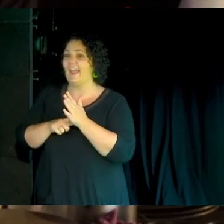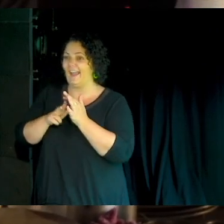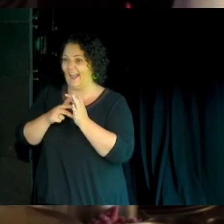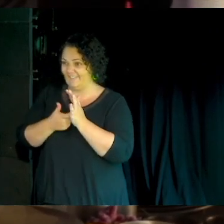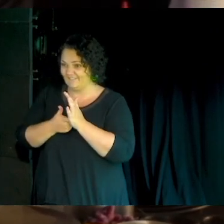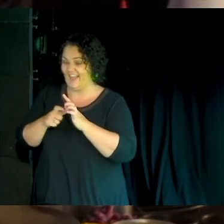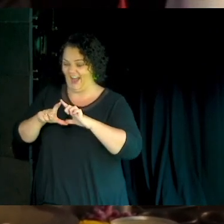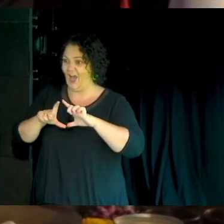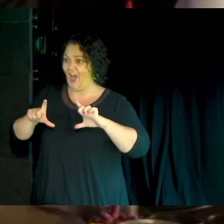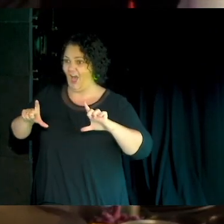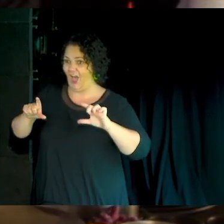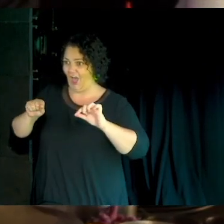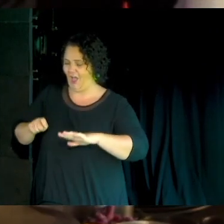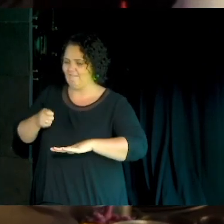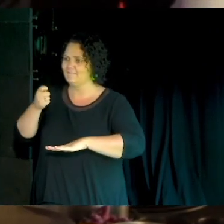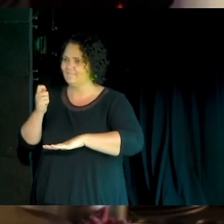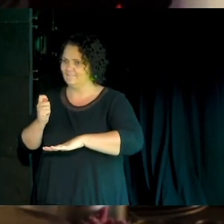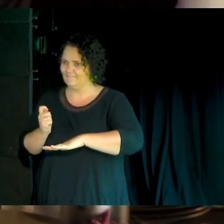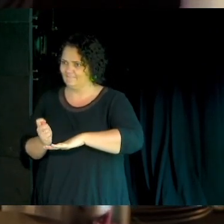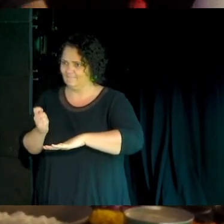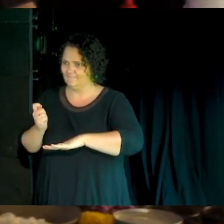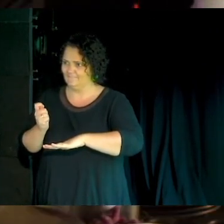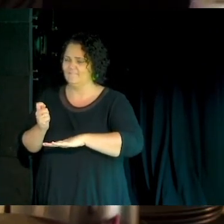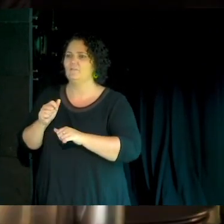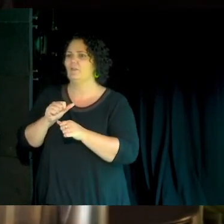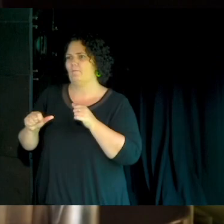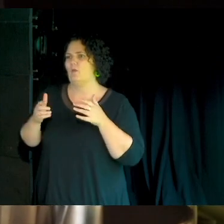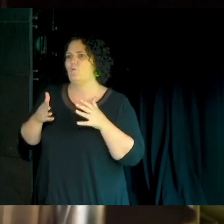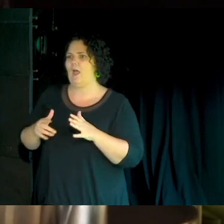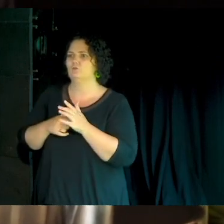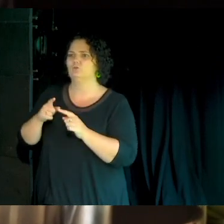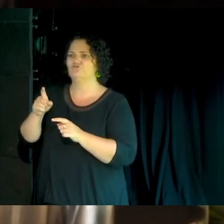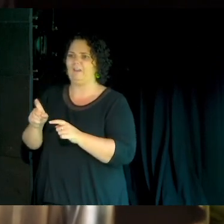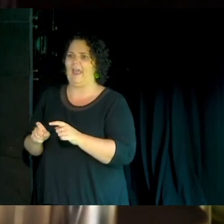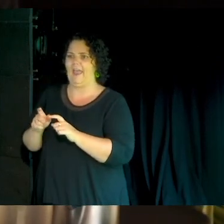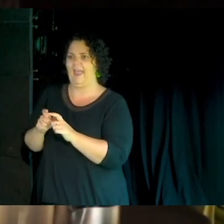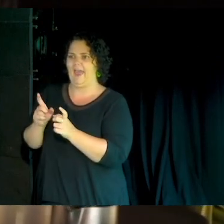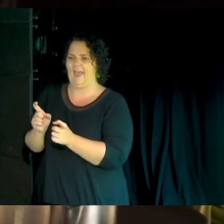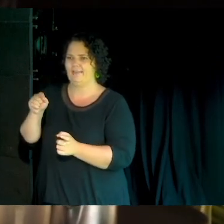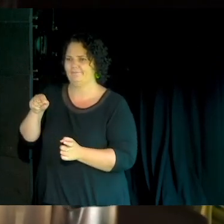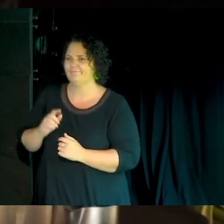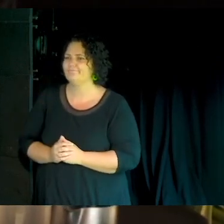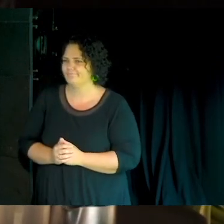um treat the crab is the best way so this is the middle here because this is the part that is also